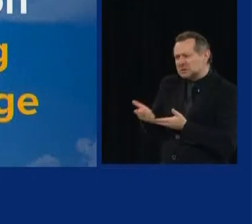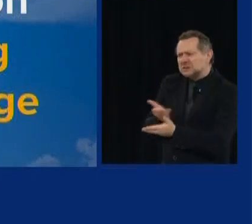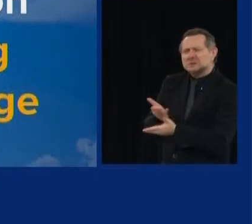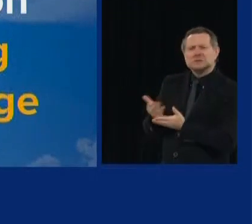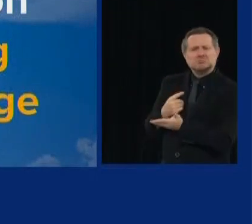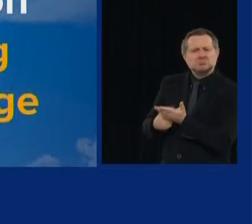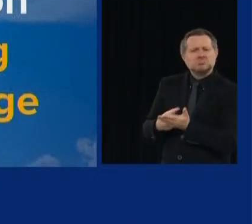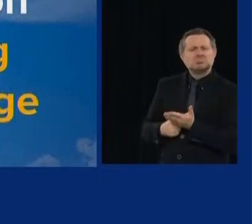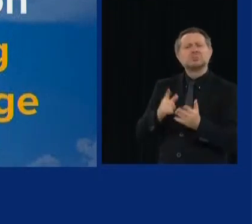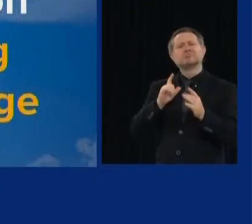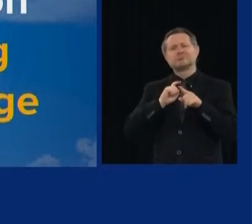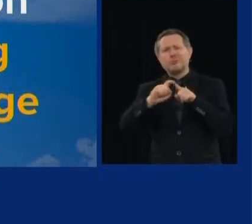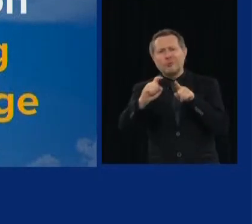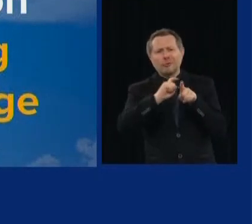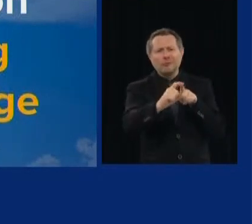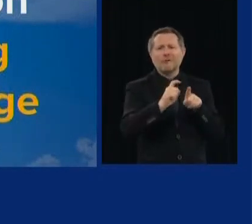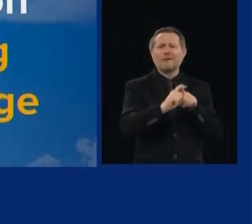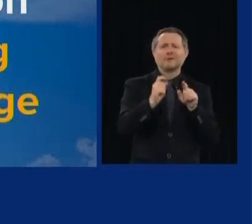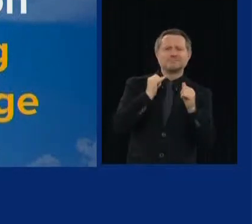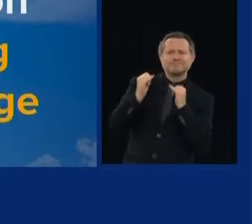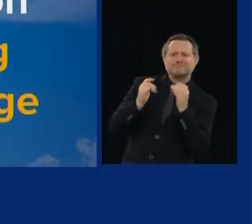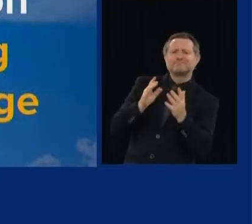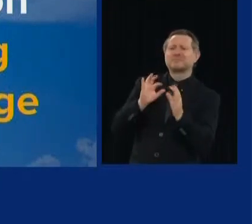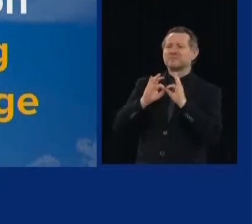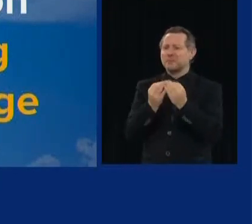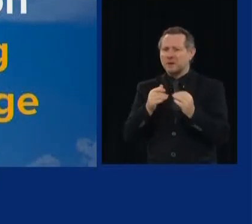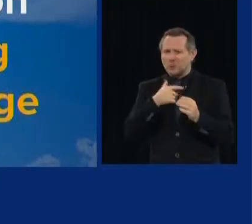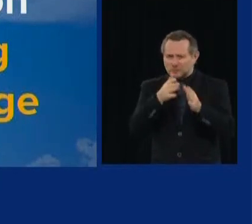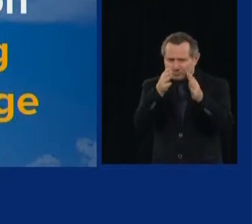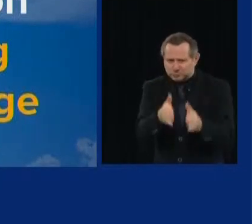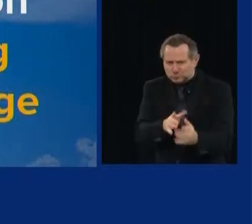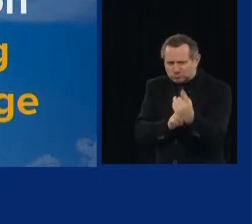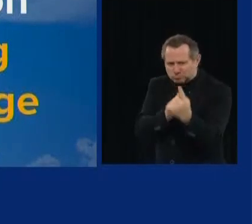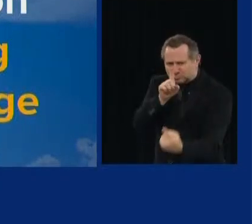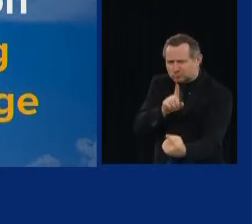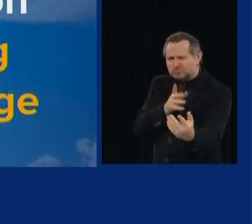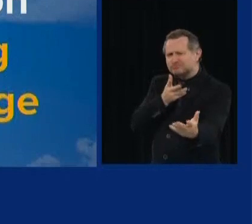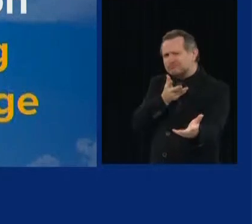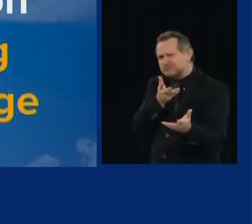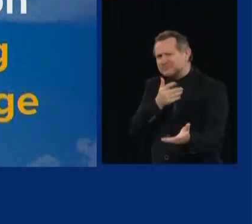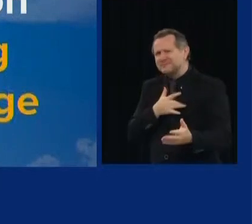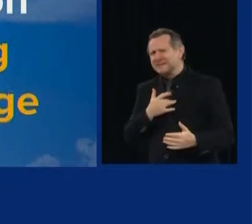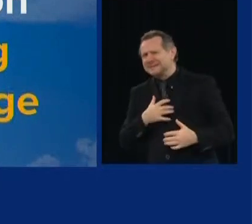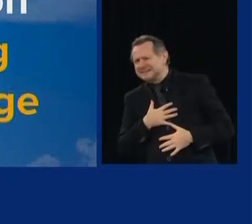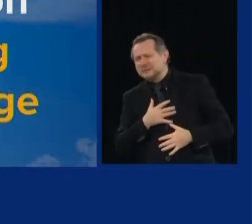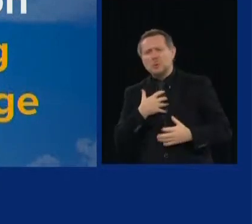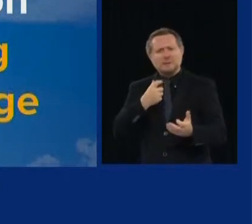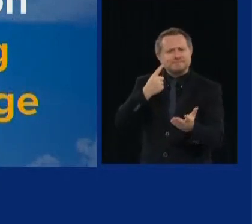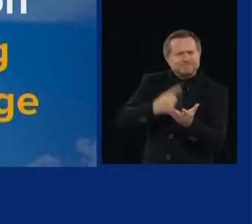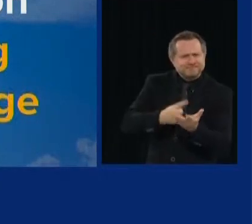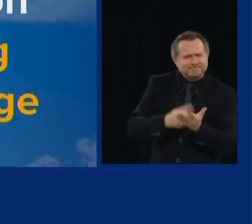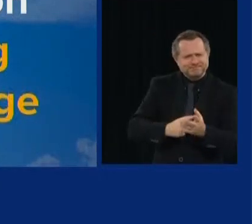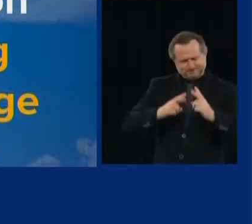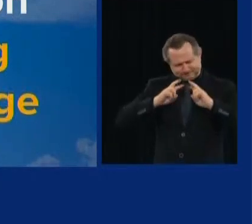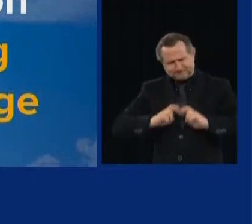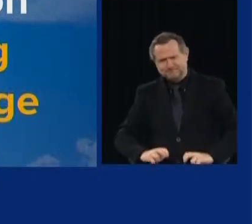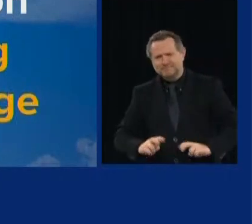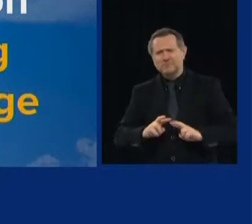AND I'M TRYING WITH MY FAMILY. ON THE TELEPHONE, THE ONES I